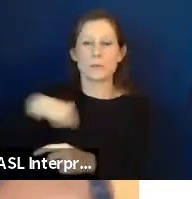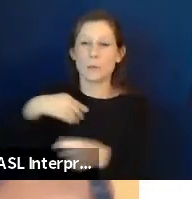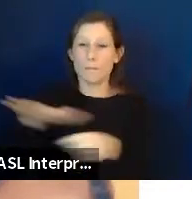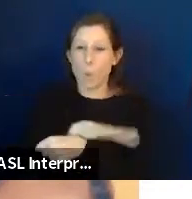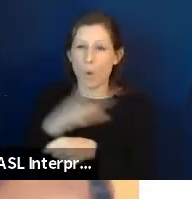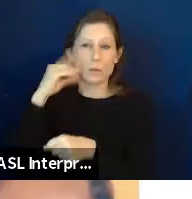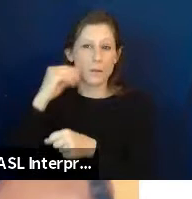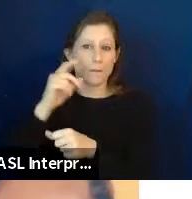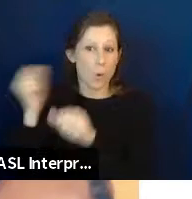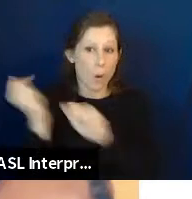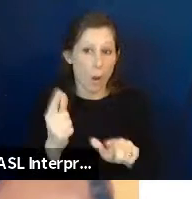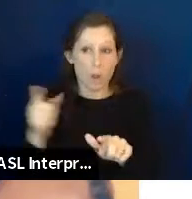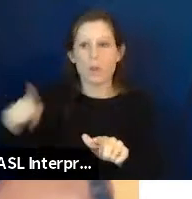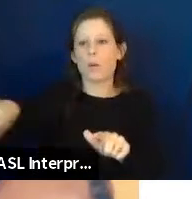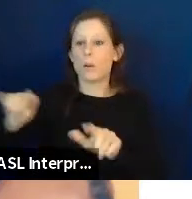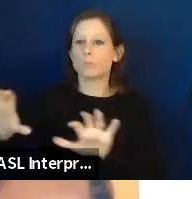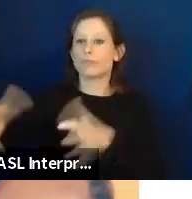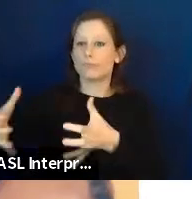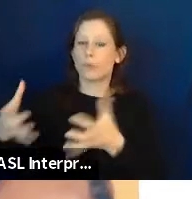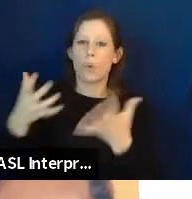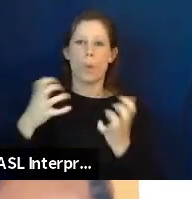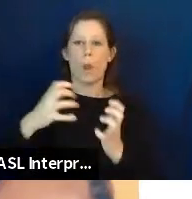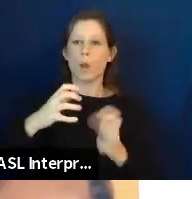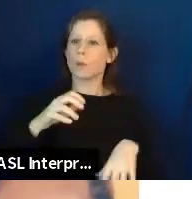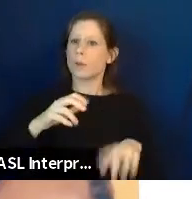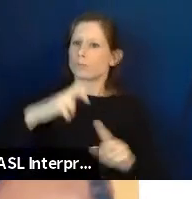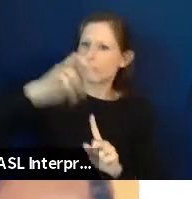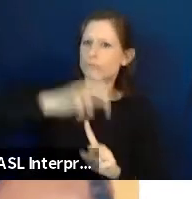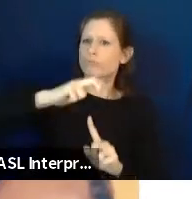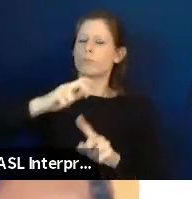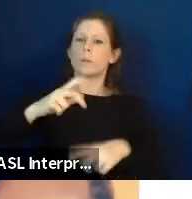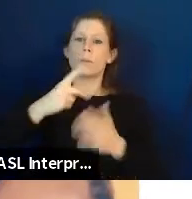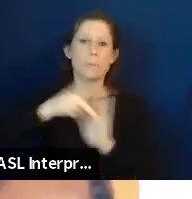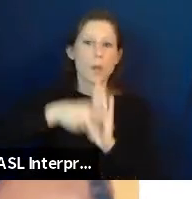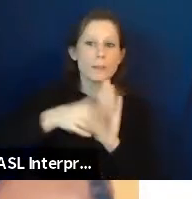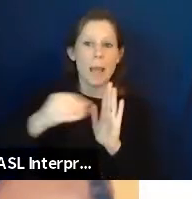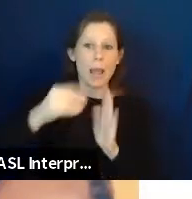council commits to championing policies and practices of cultural equity that empower